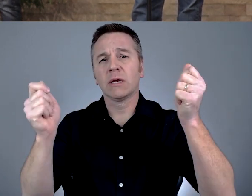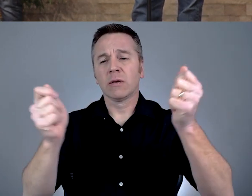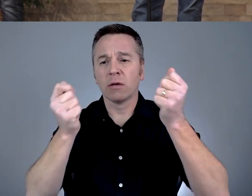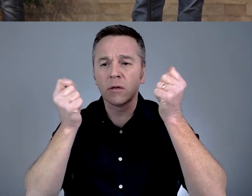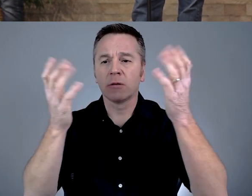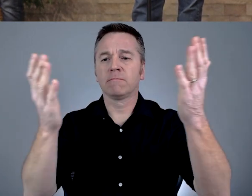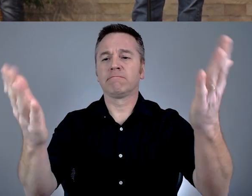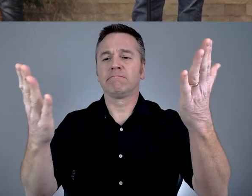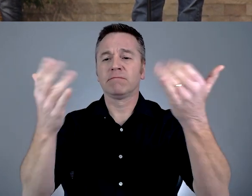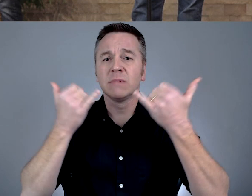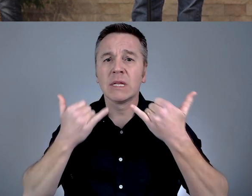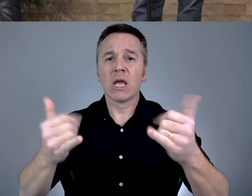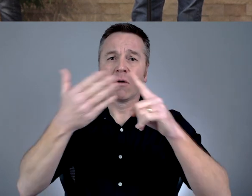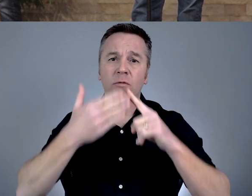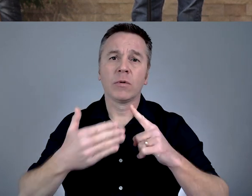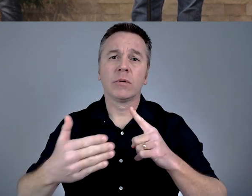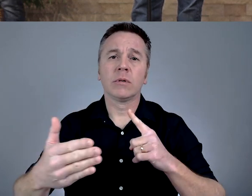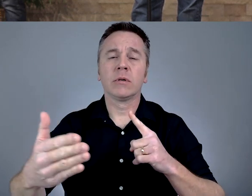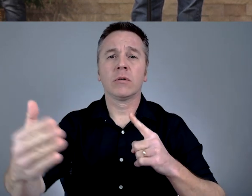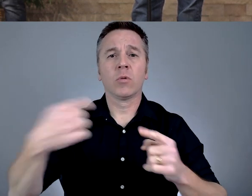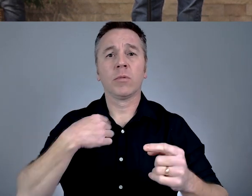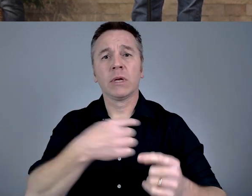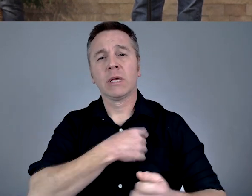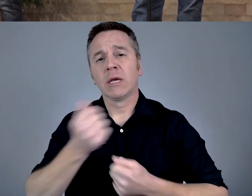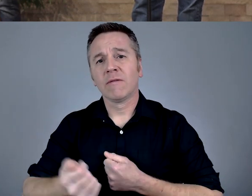Now and ever we confess